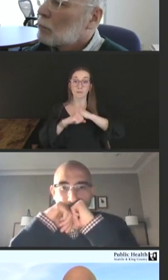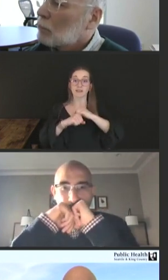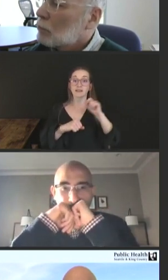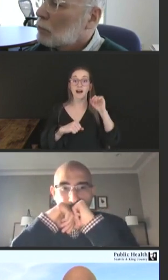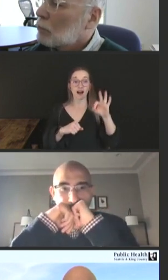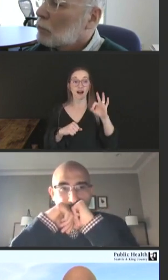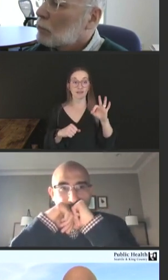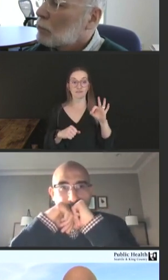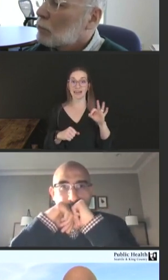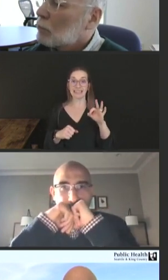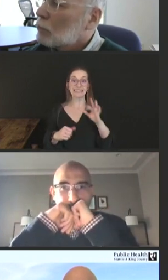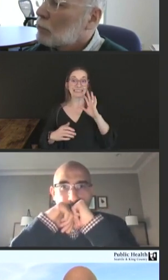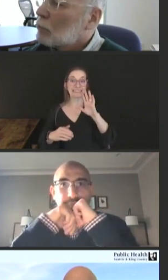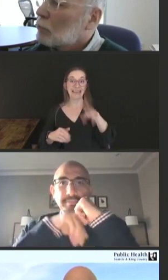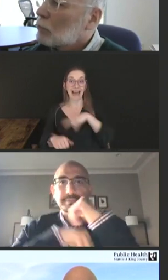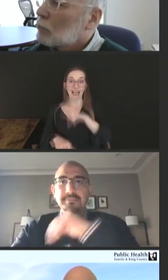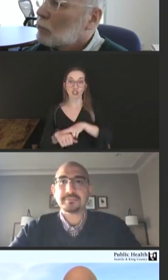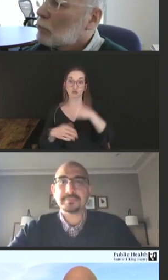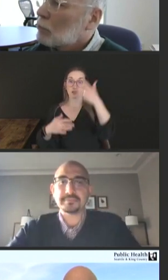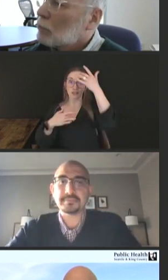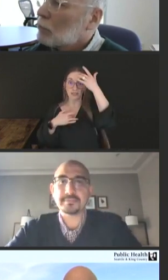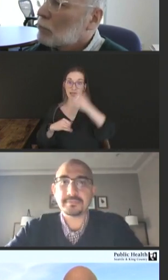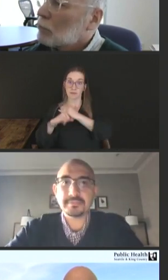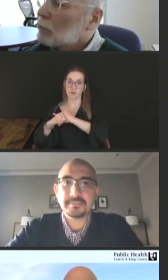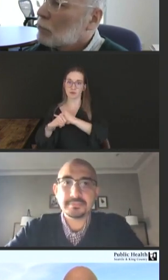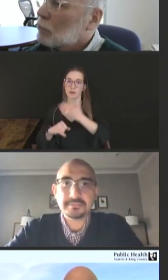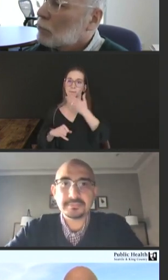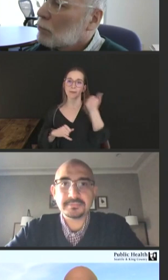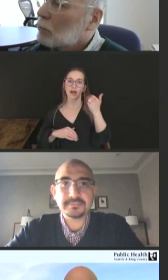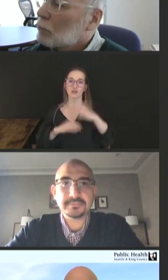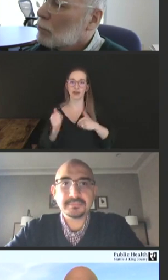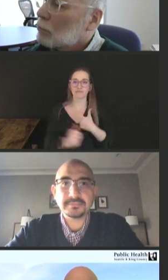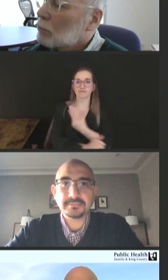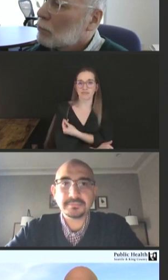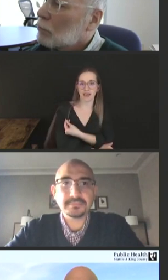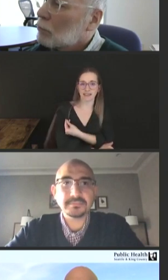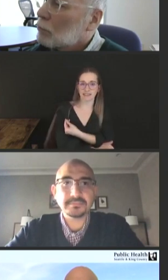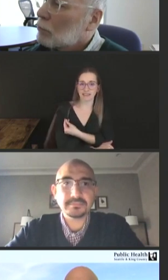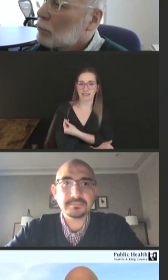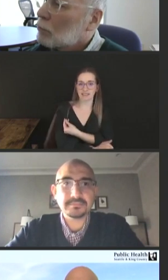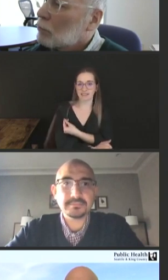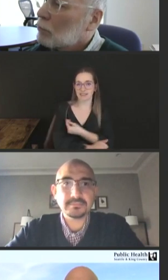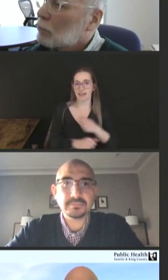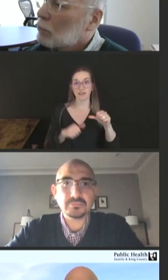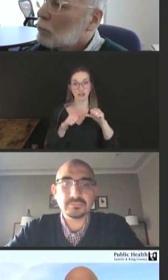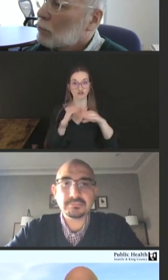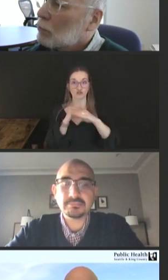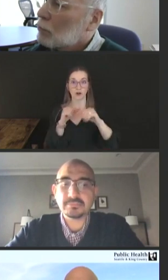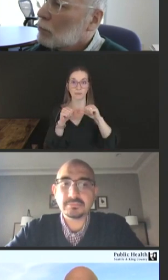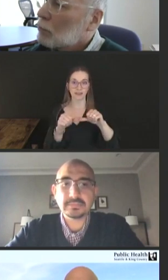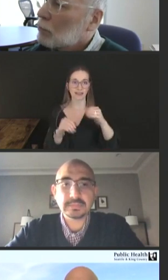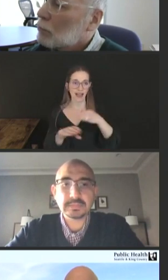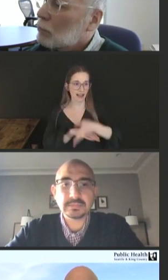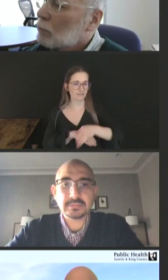immunity. Initial protection is lower, but the durability after four to six months is better. So